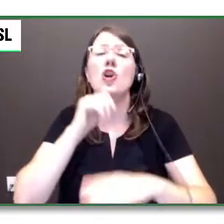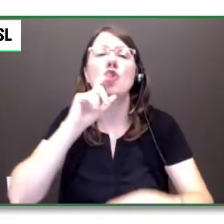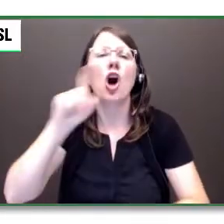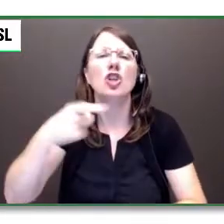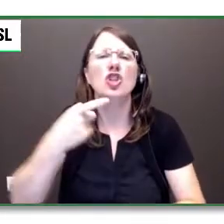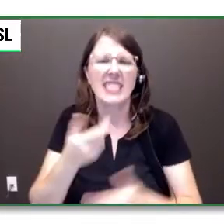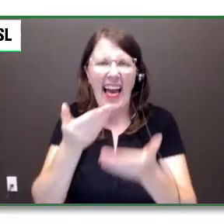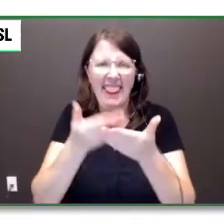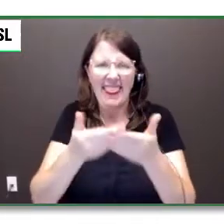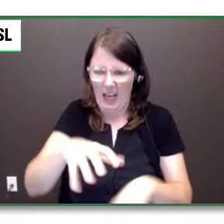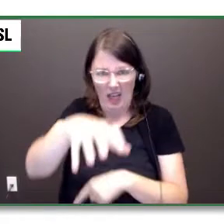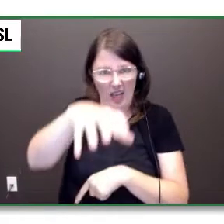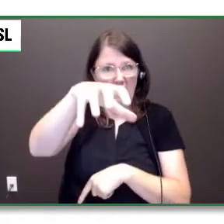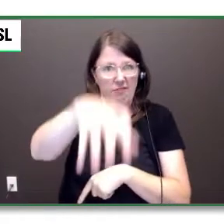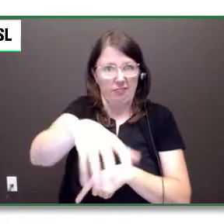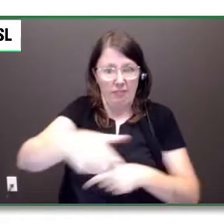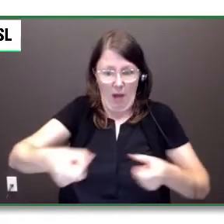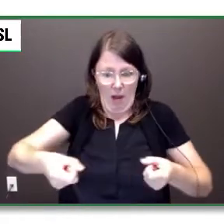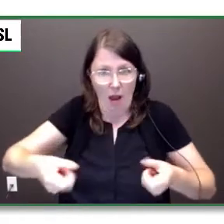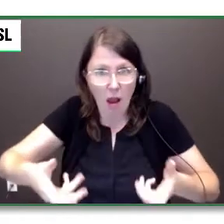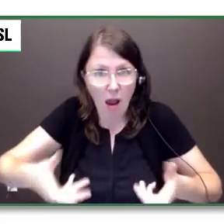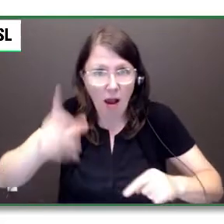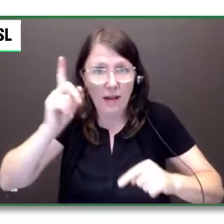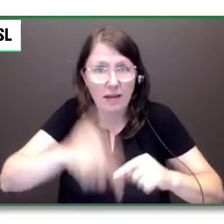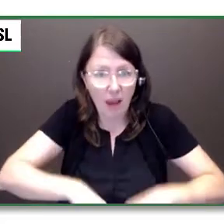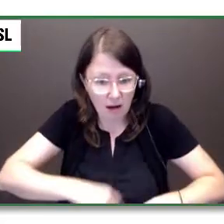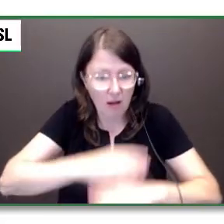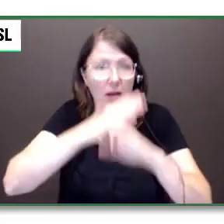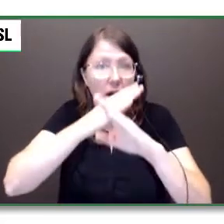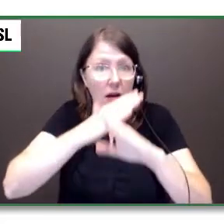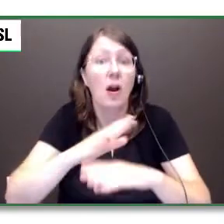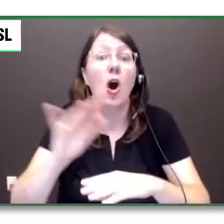um ability to move forward but it's also burden so that's the cumulative effect